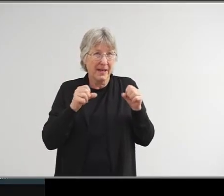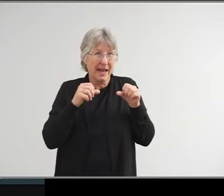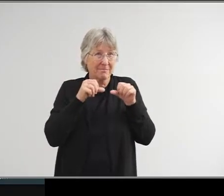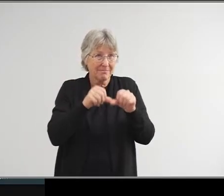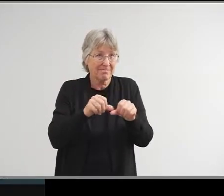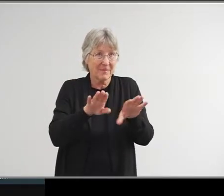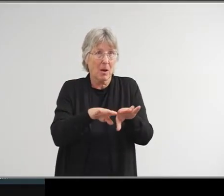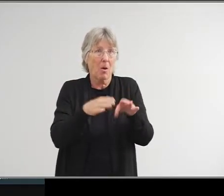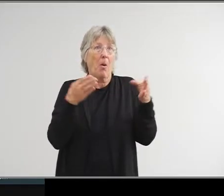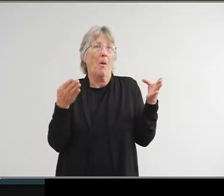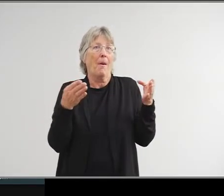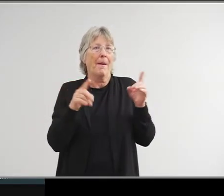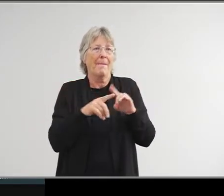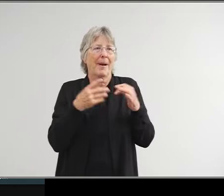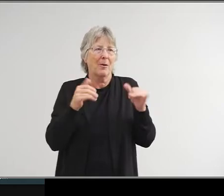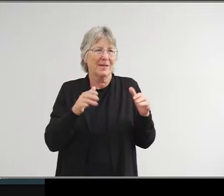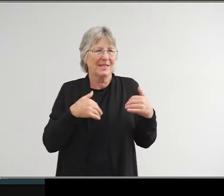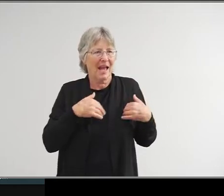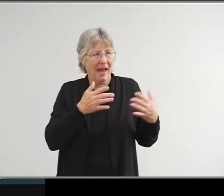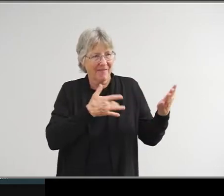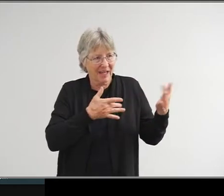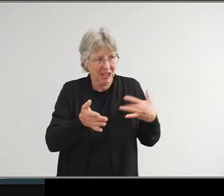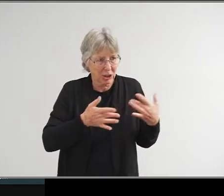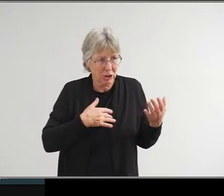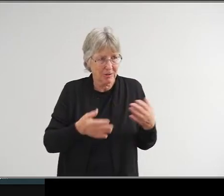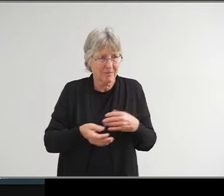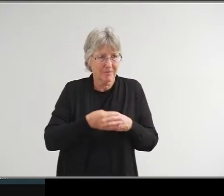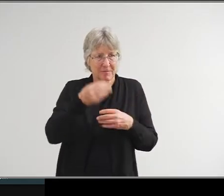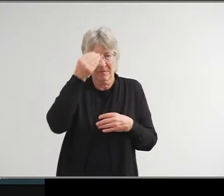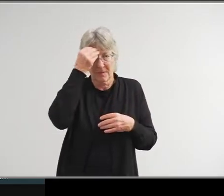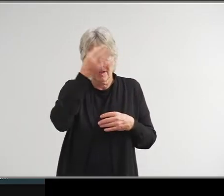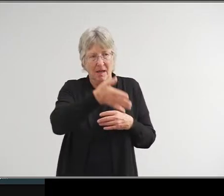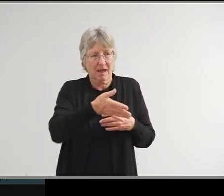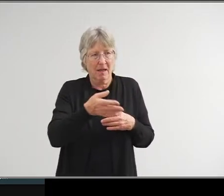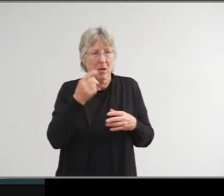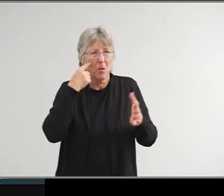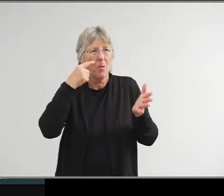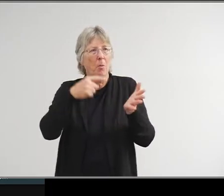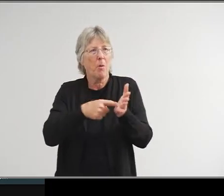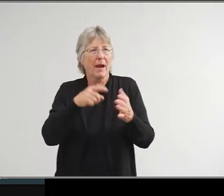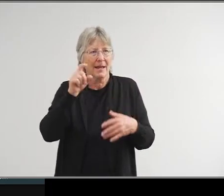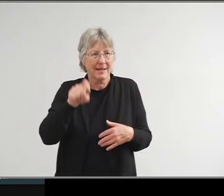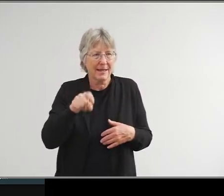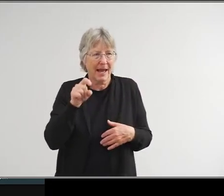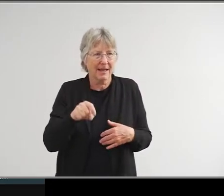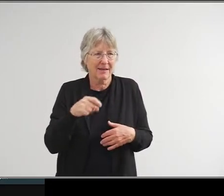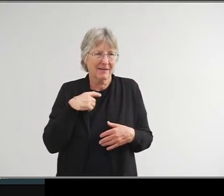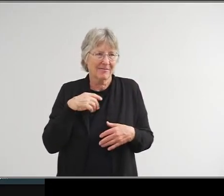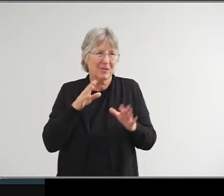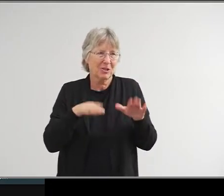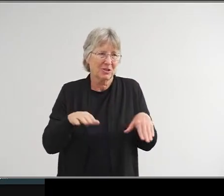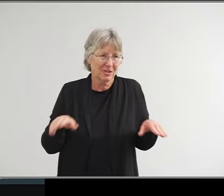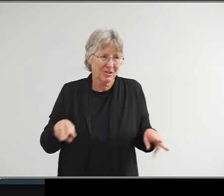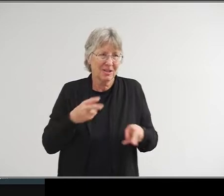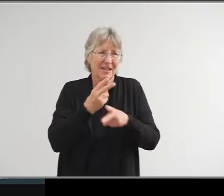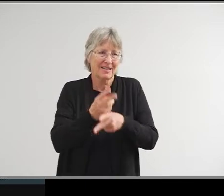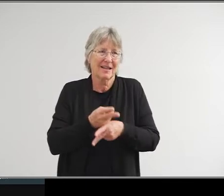We have concern, and we want to acknowledge that, that the we recognize the need for childcare is ever present